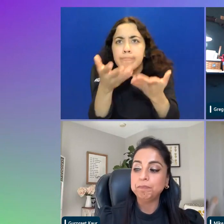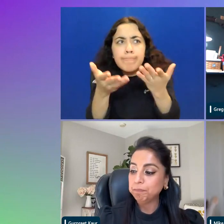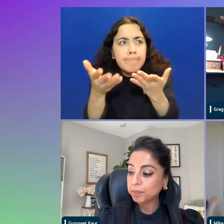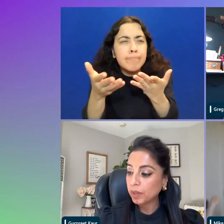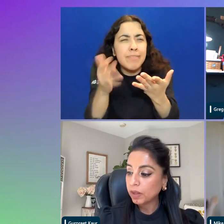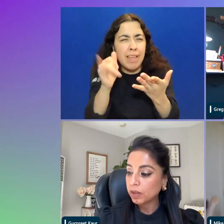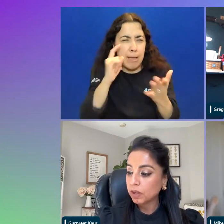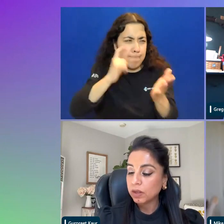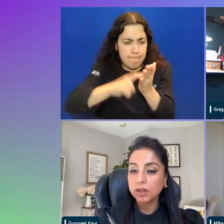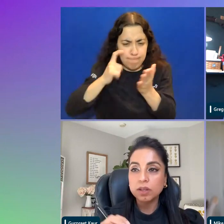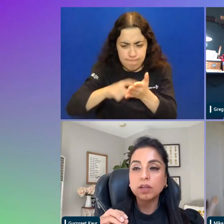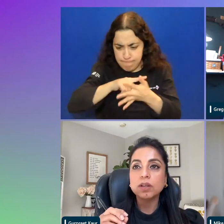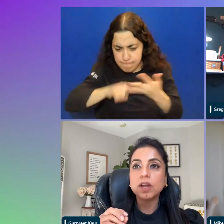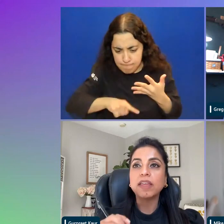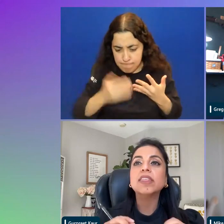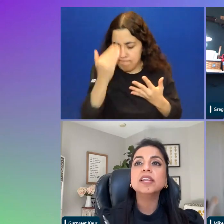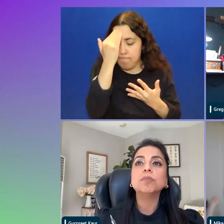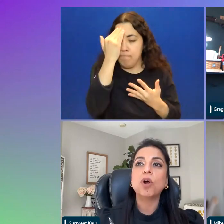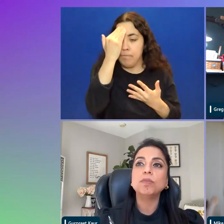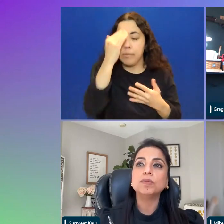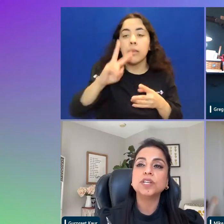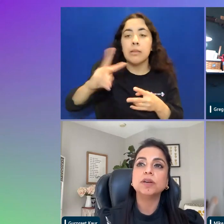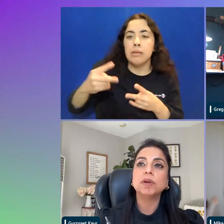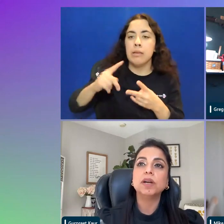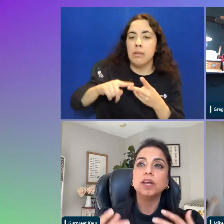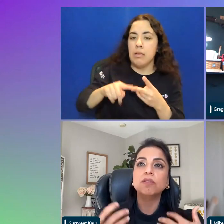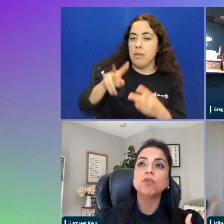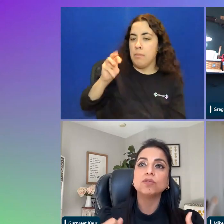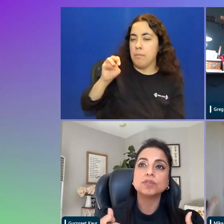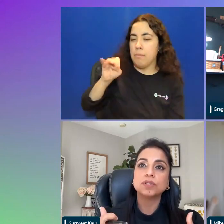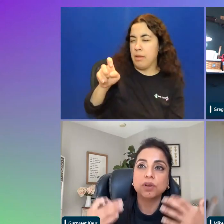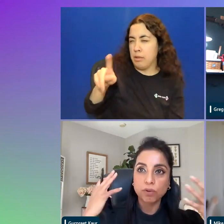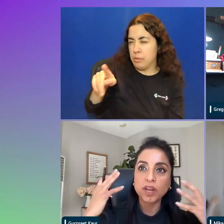is, um, I think the problem statement invokes, you know, in